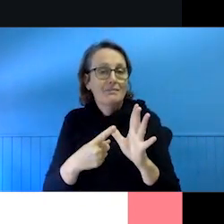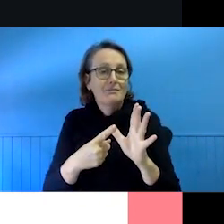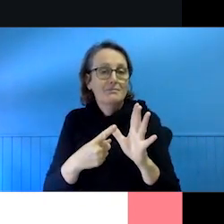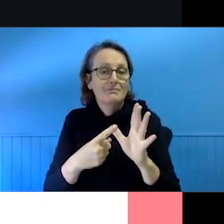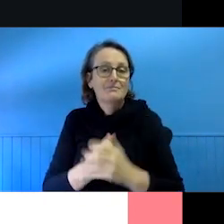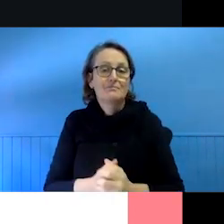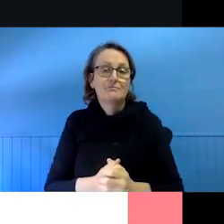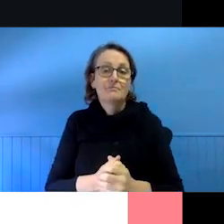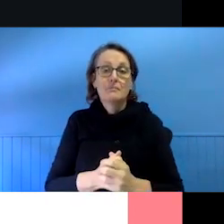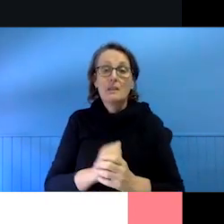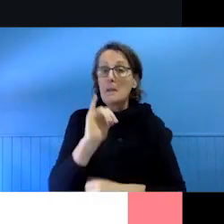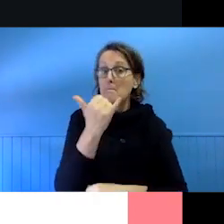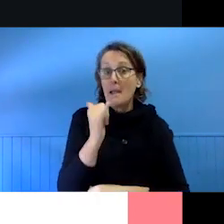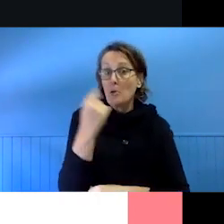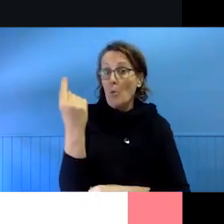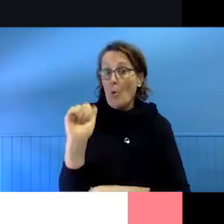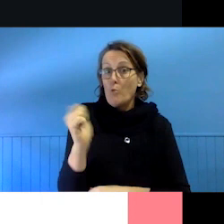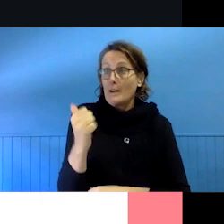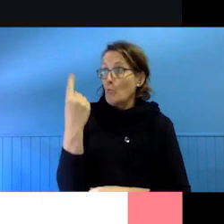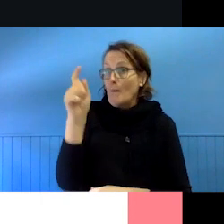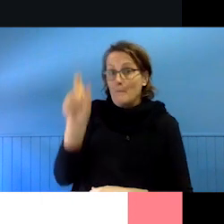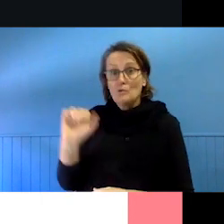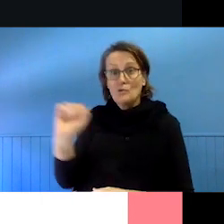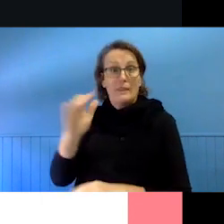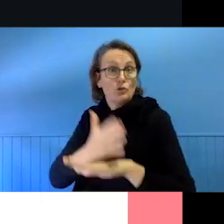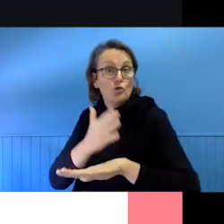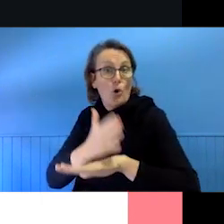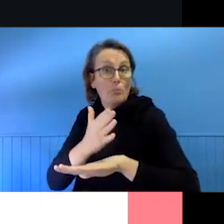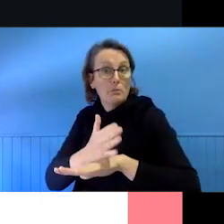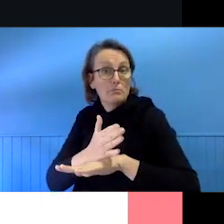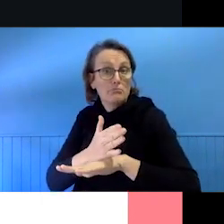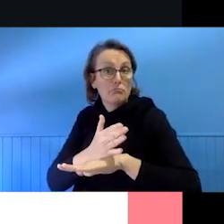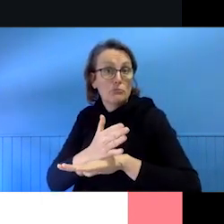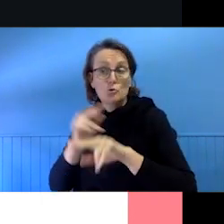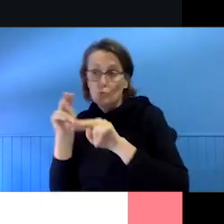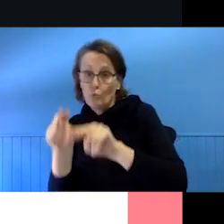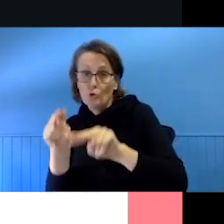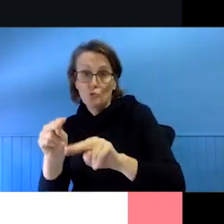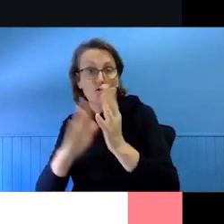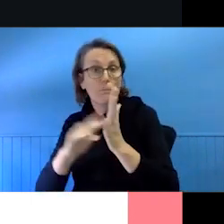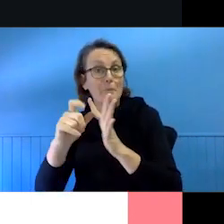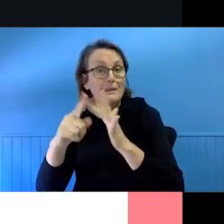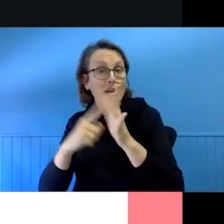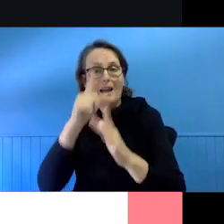already be someone's job to do this. If it's not, I would suggest starting it. You could start a roster so it's not the same person